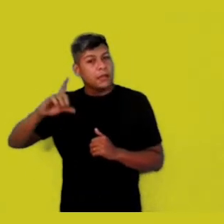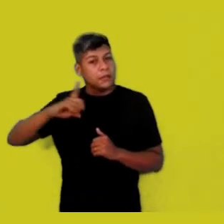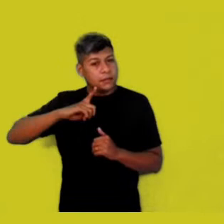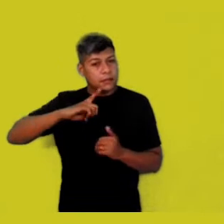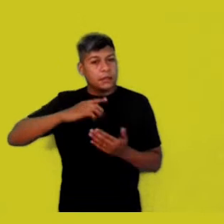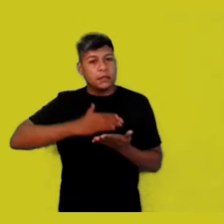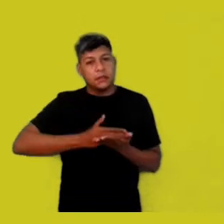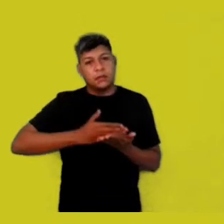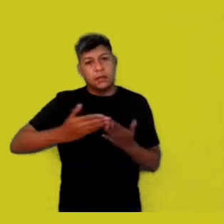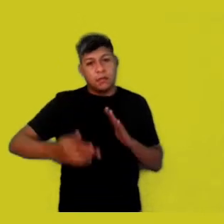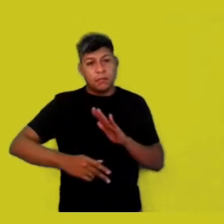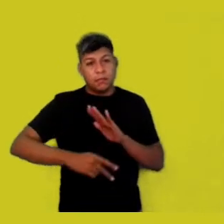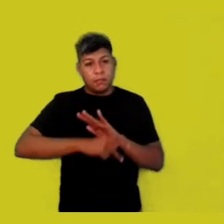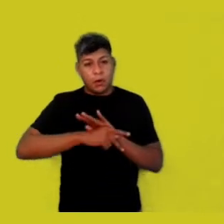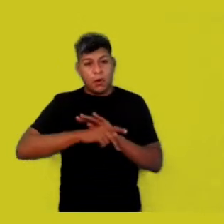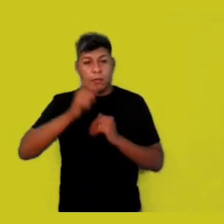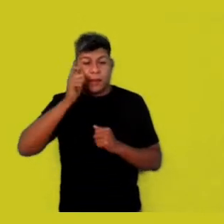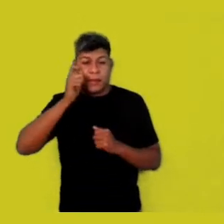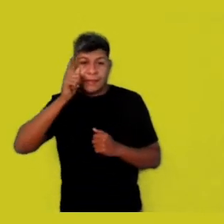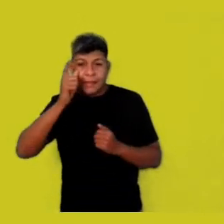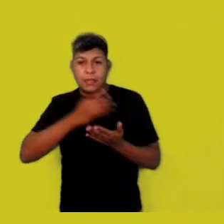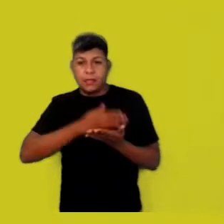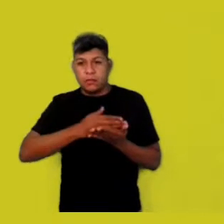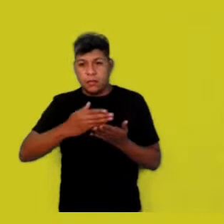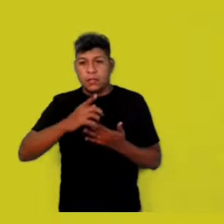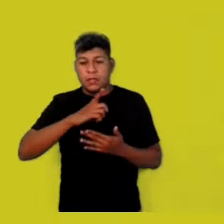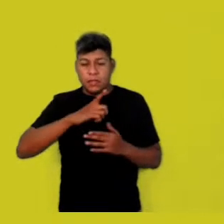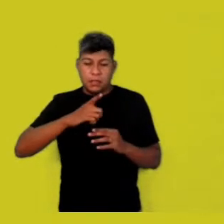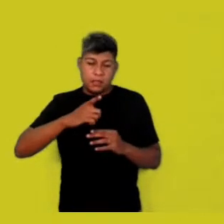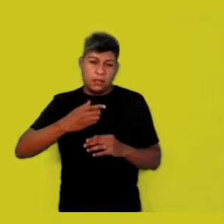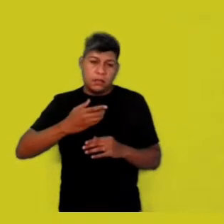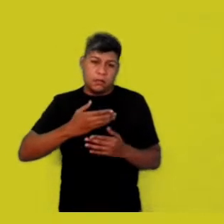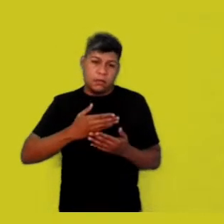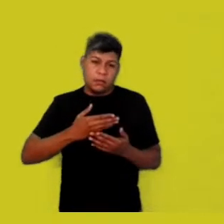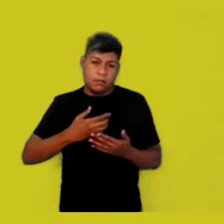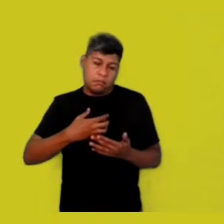The idea of beginning itself, up to a point, is a unitary idea.